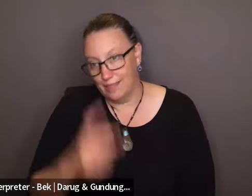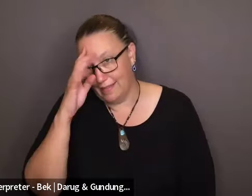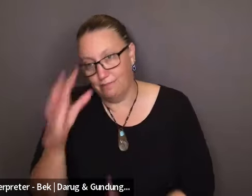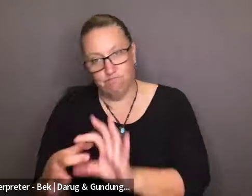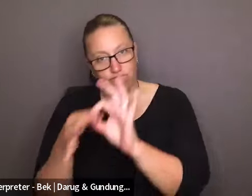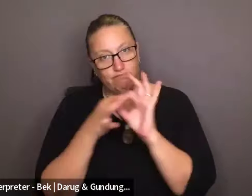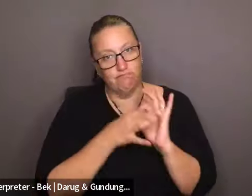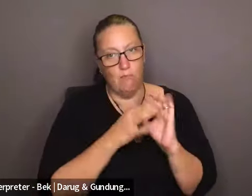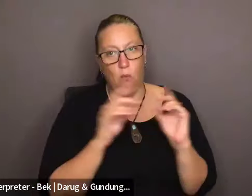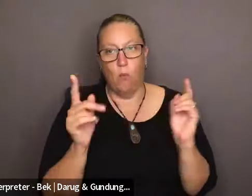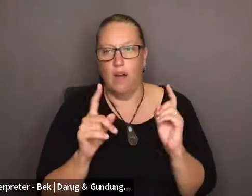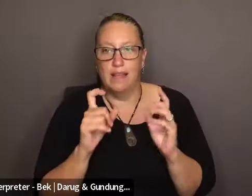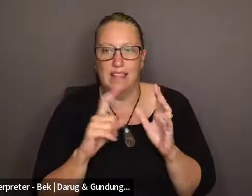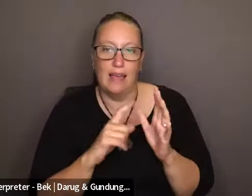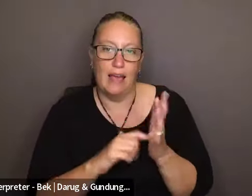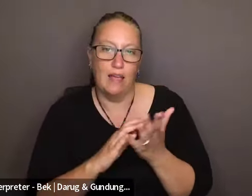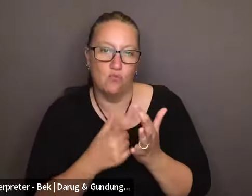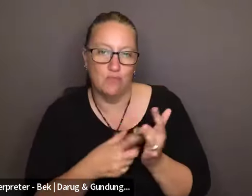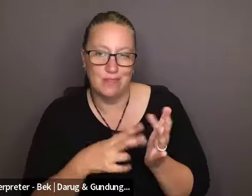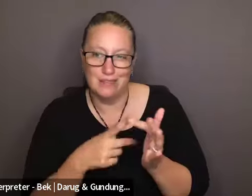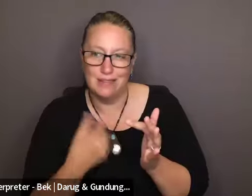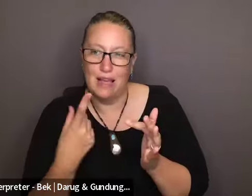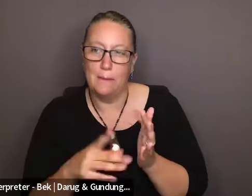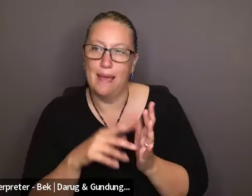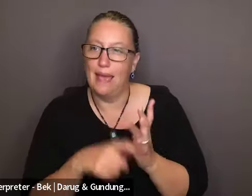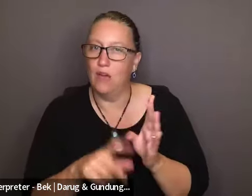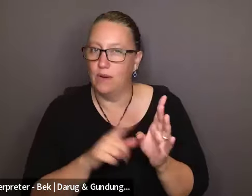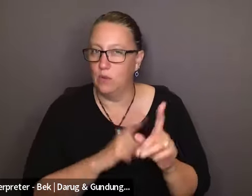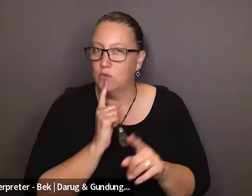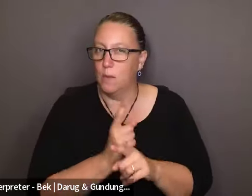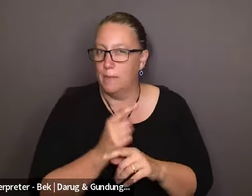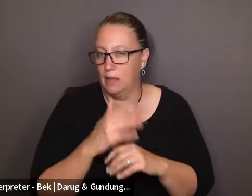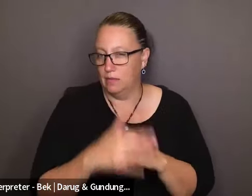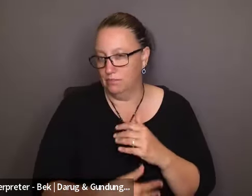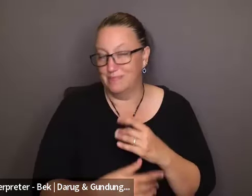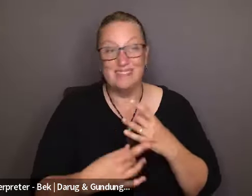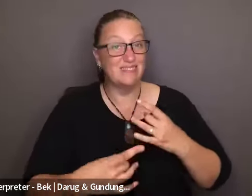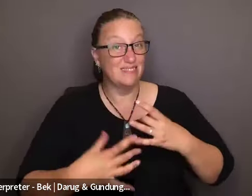helpful.